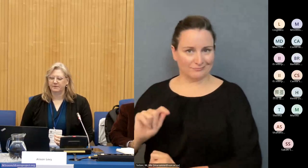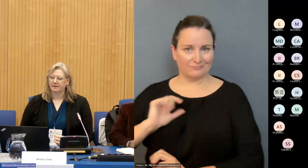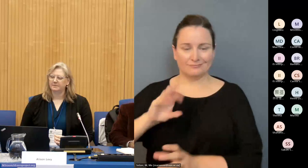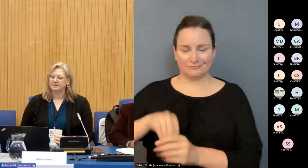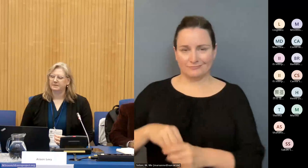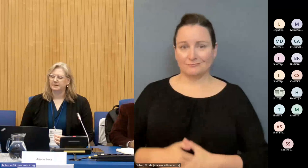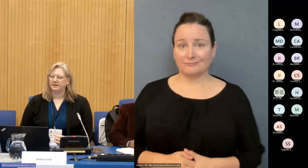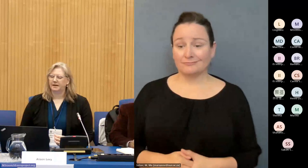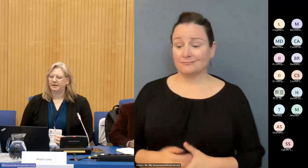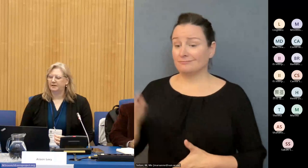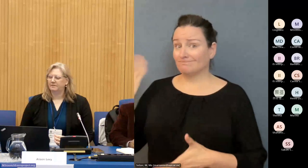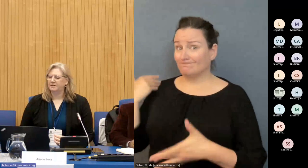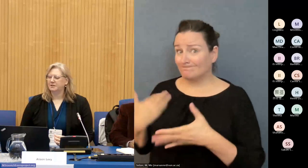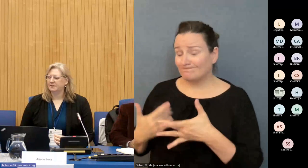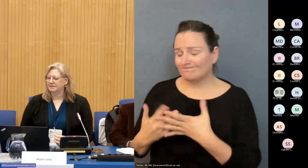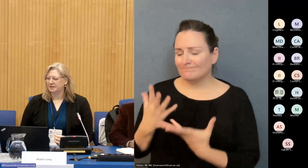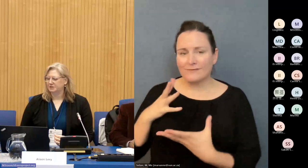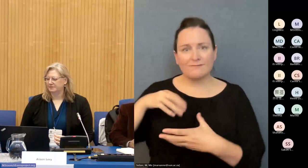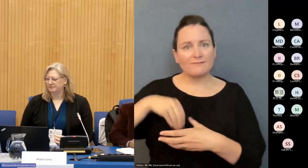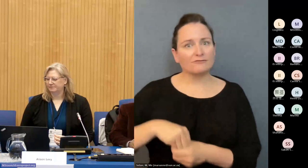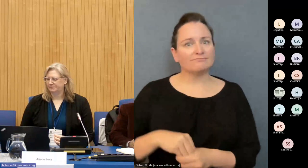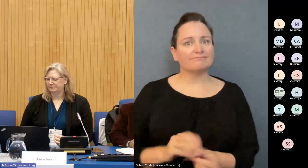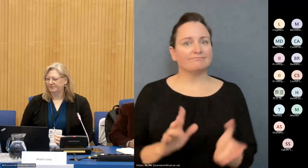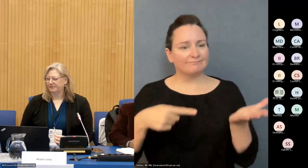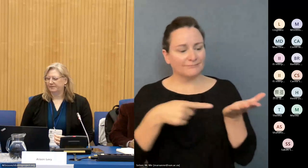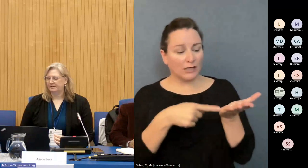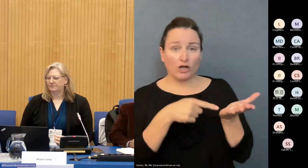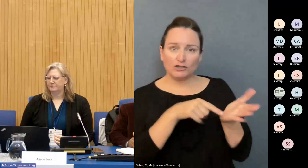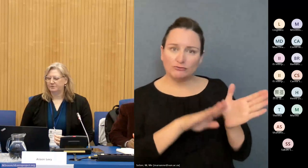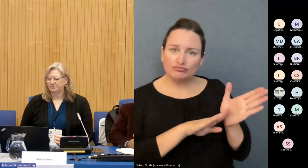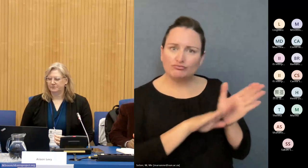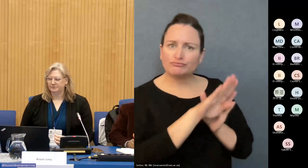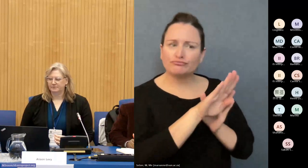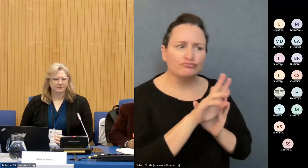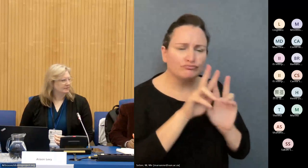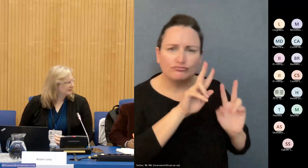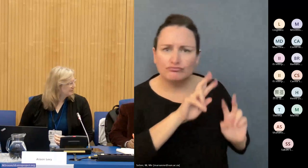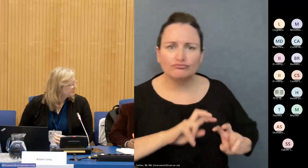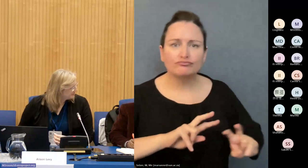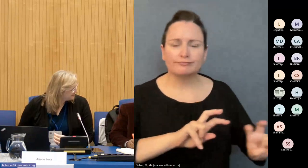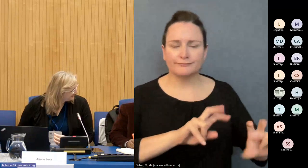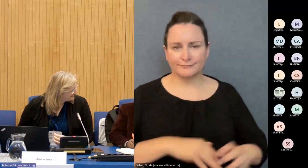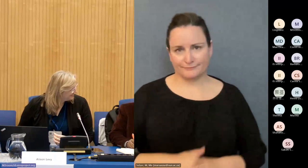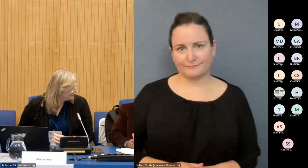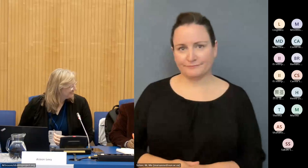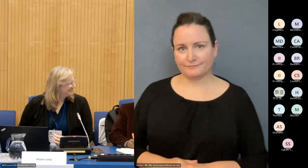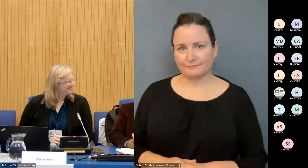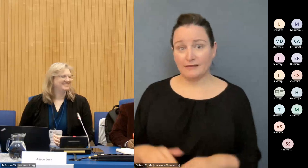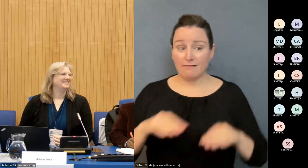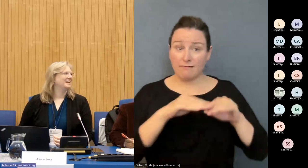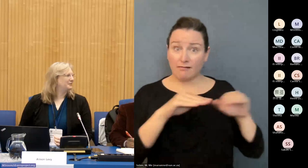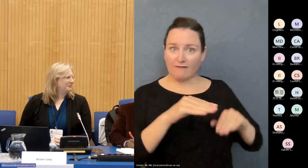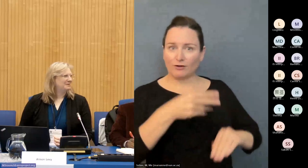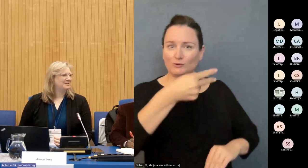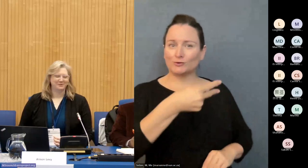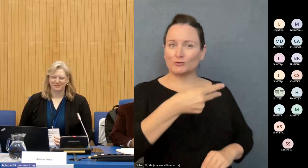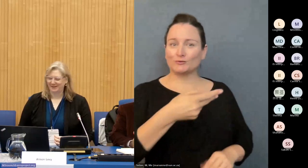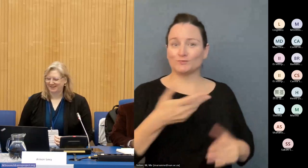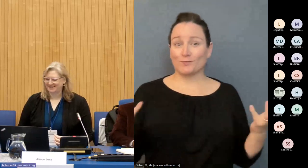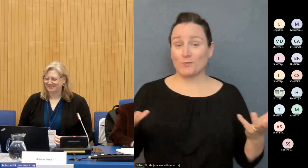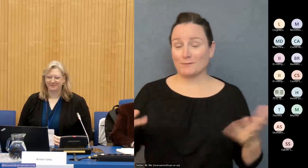develop and, an innovation extension level II in Brazil. You very much for joining us. You have